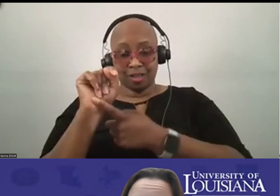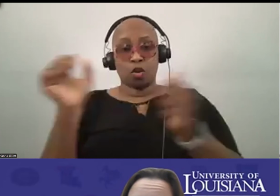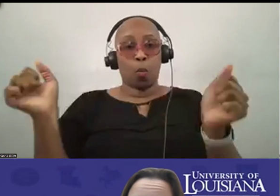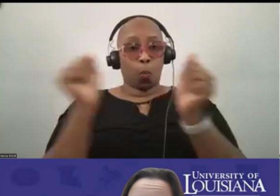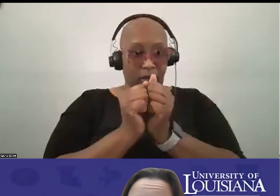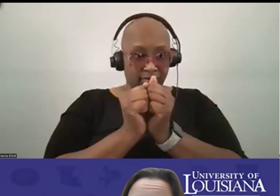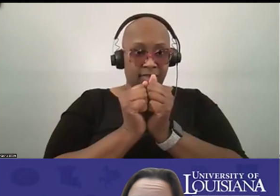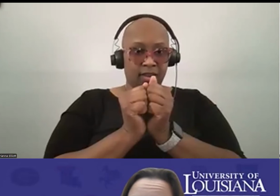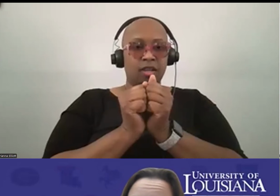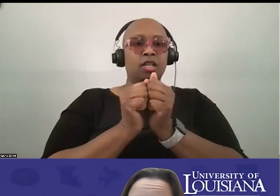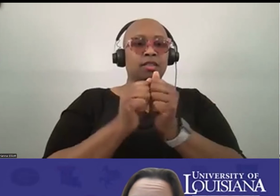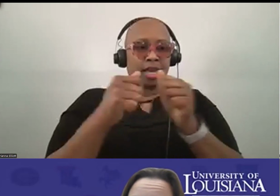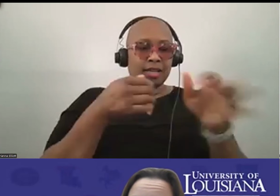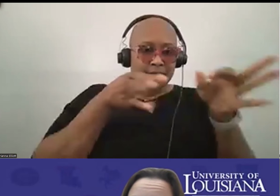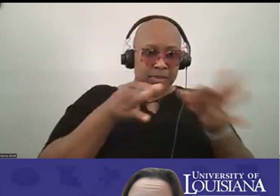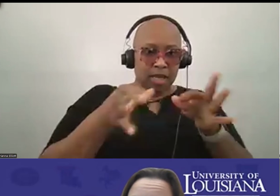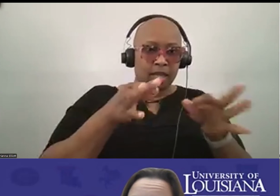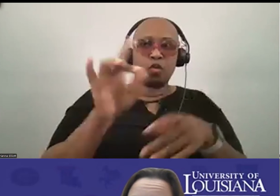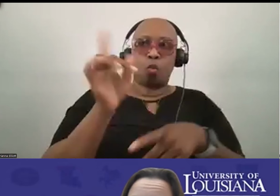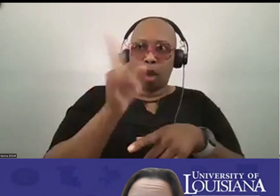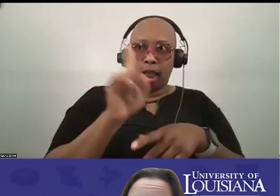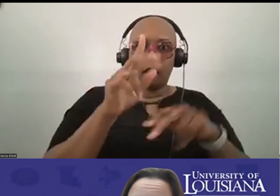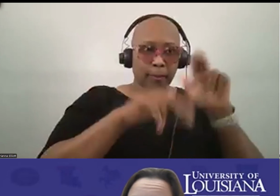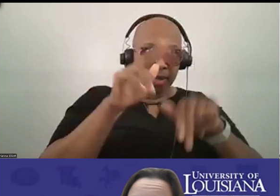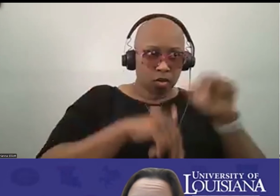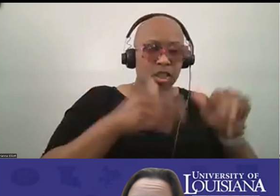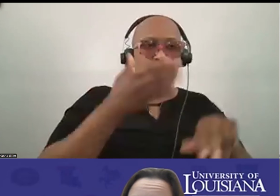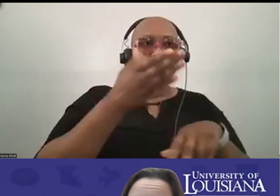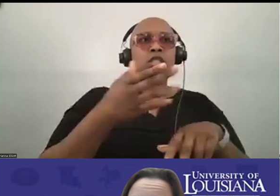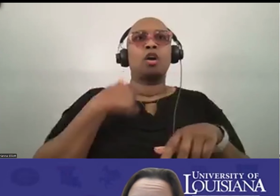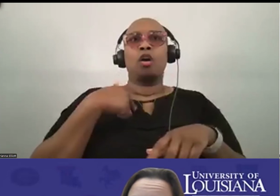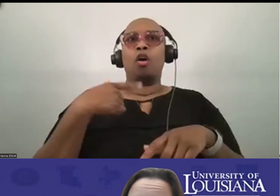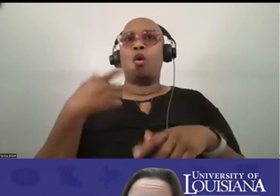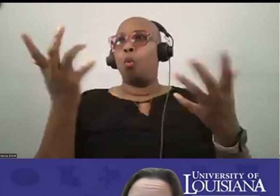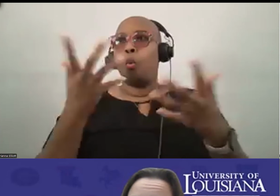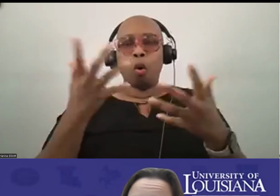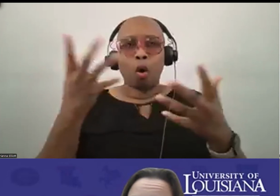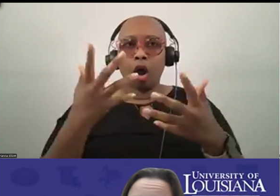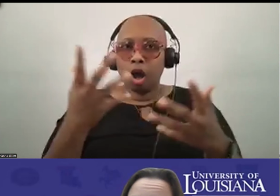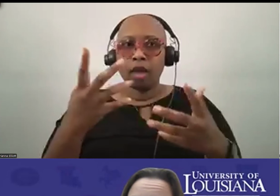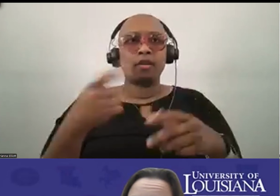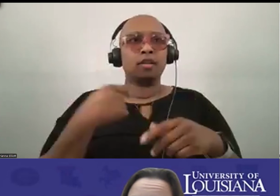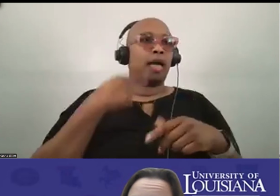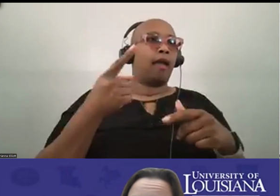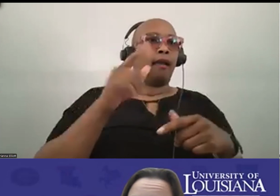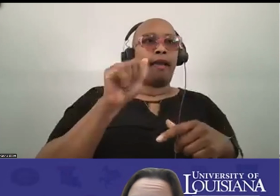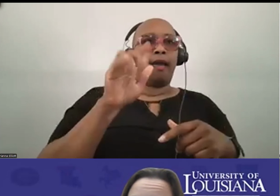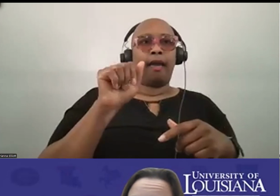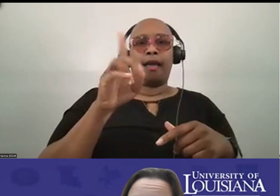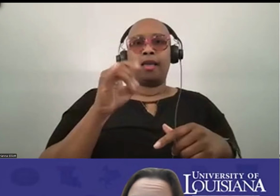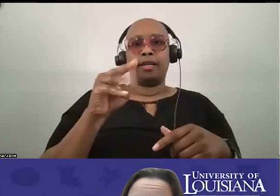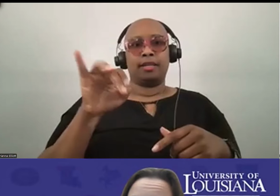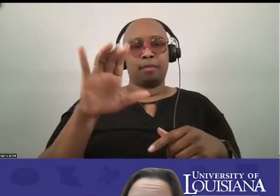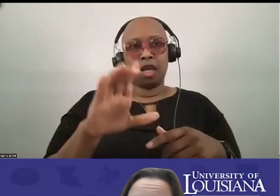those buildings are, what all those buildings are. Um the academic uh honors college is on the north